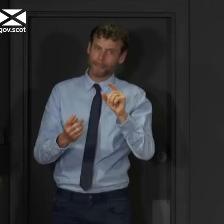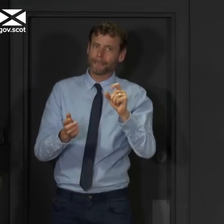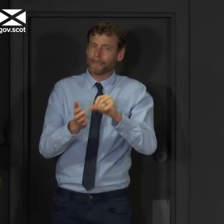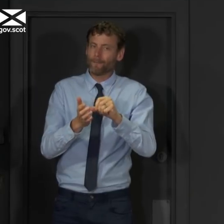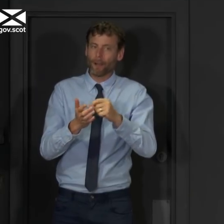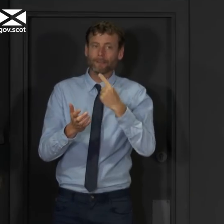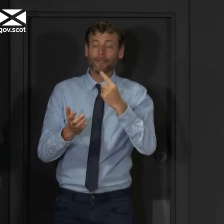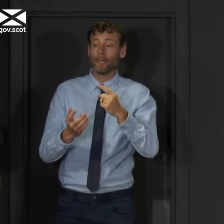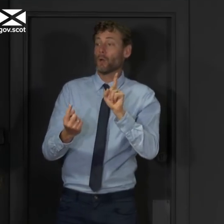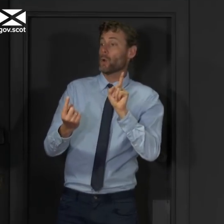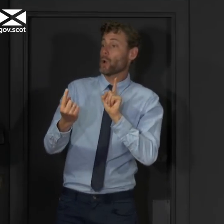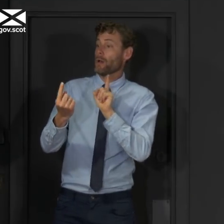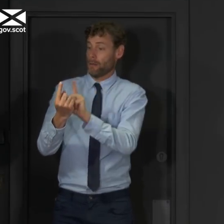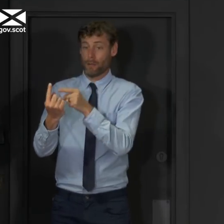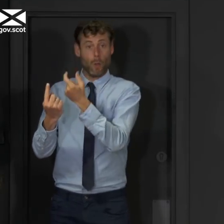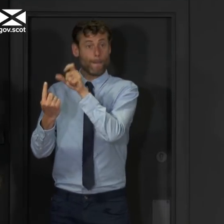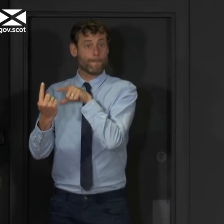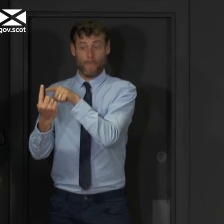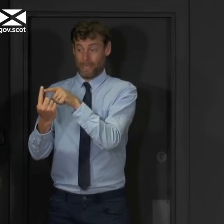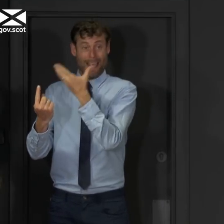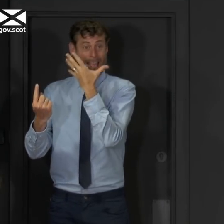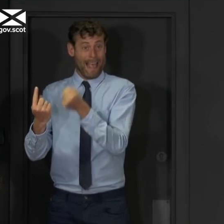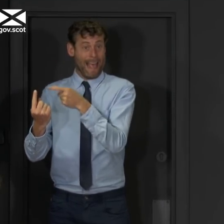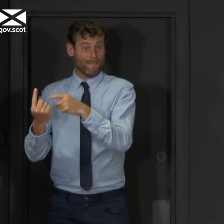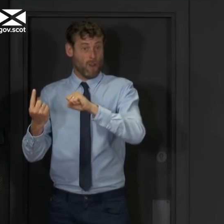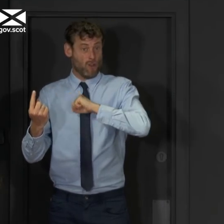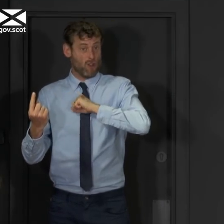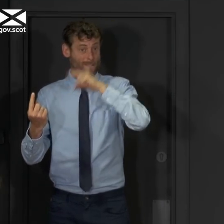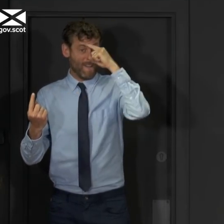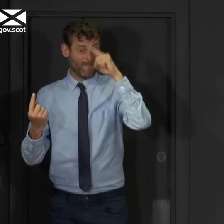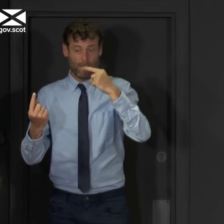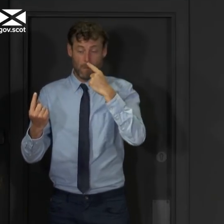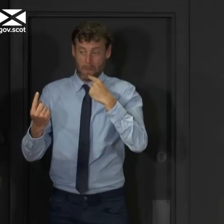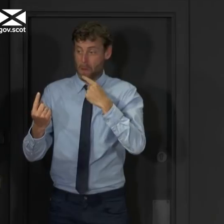has symptoms, even if you don't have symptoms yourself - we will ask you to isolate completely.